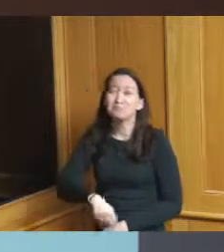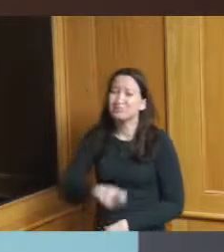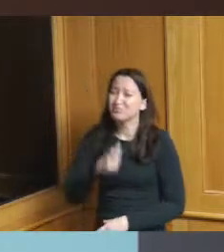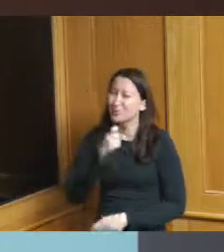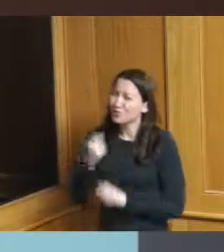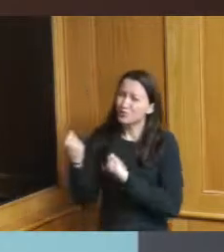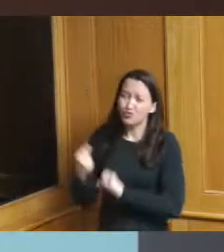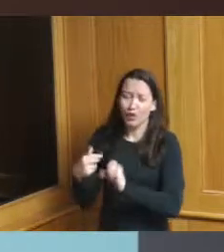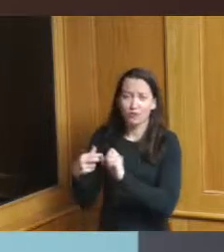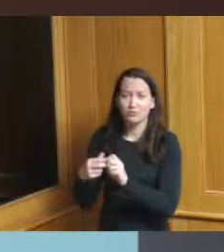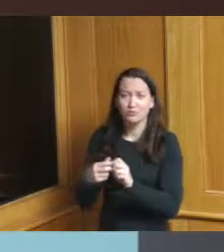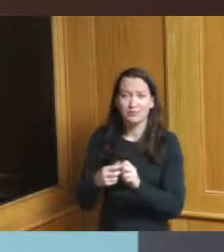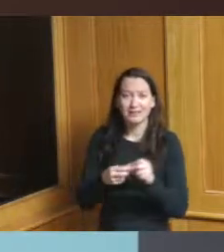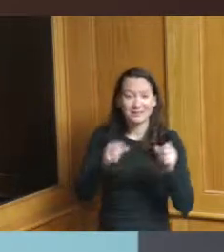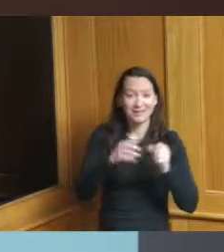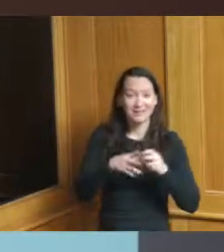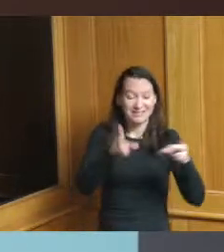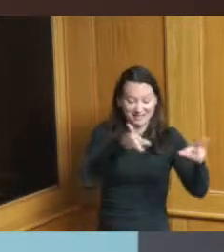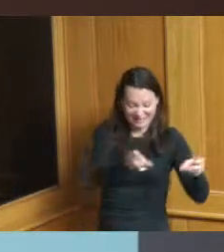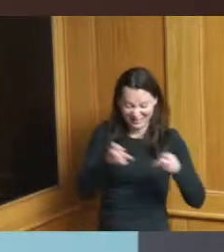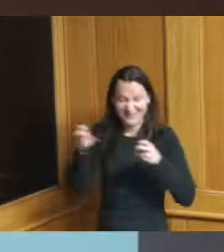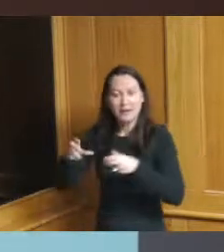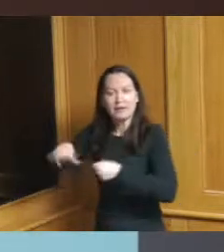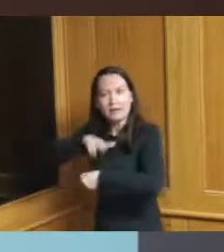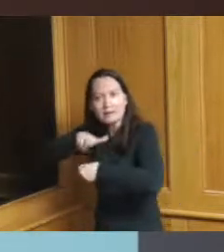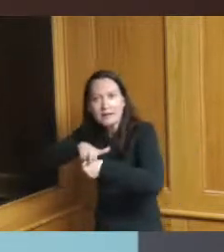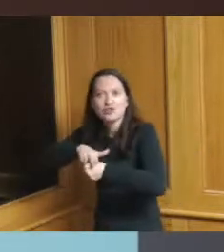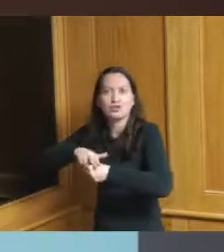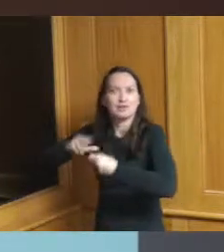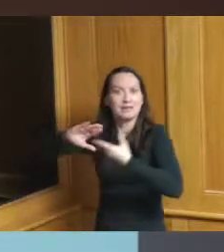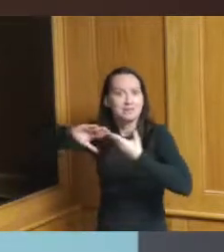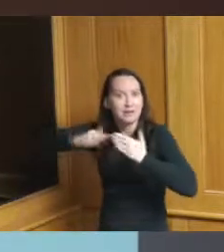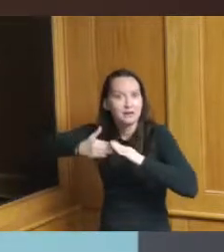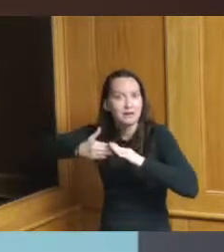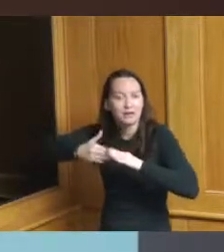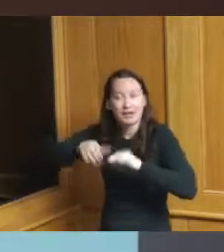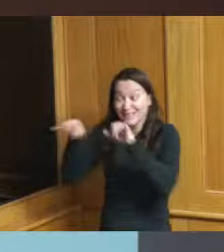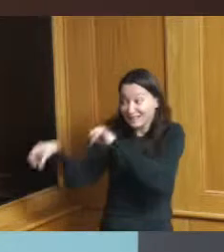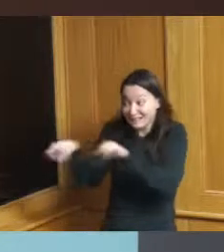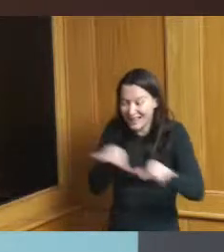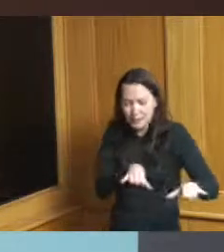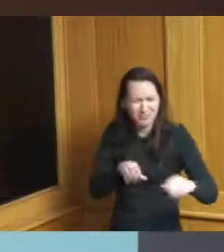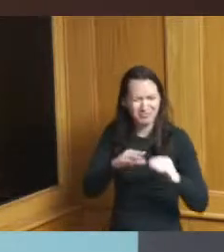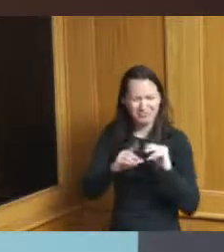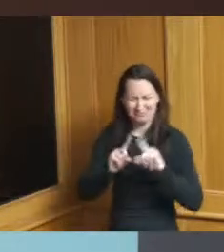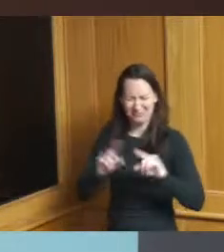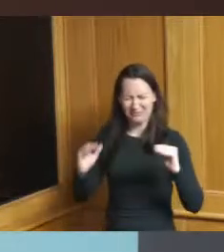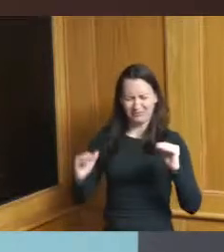of the nation the county the city you know however for this research this is what it was